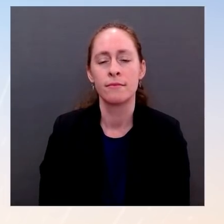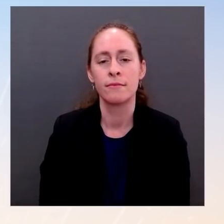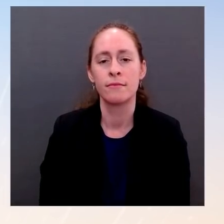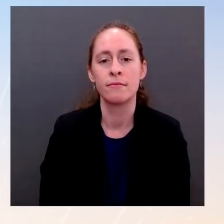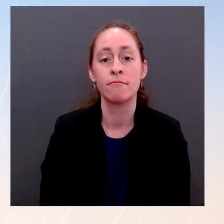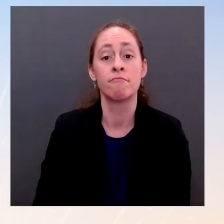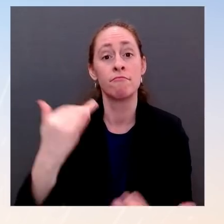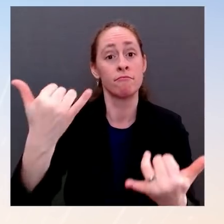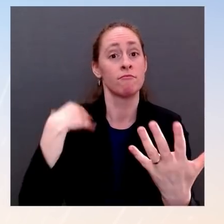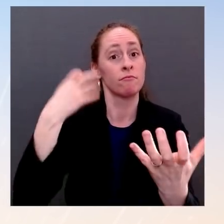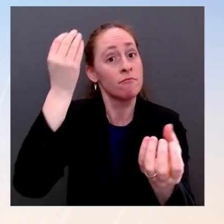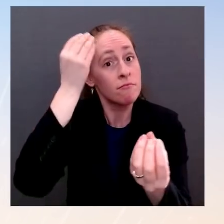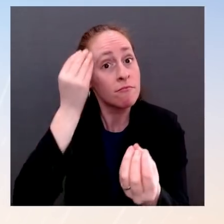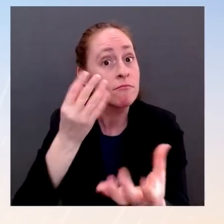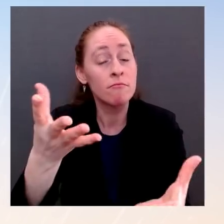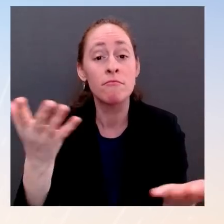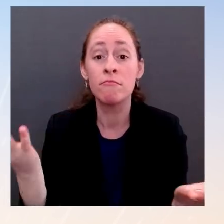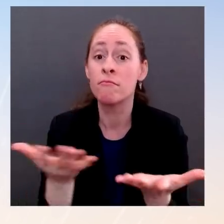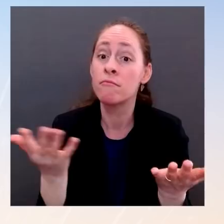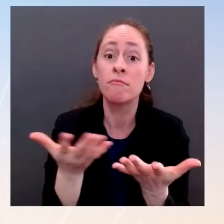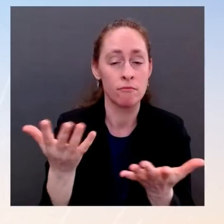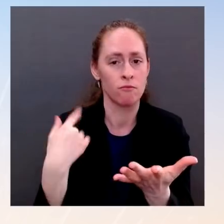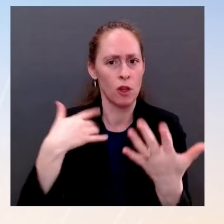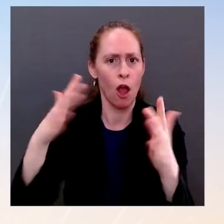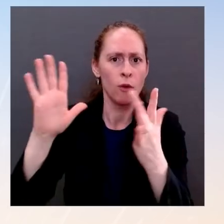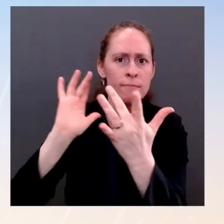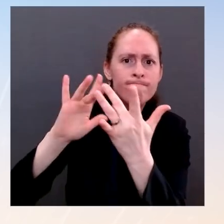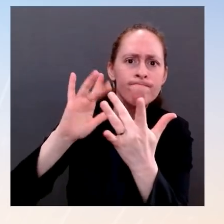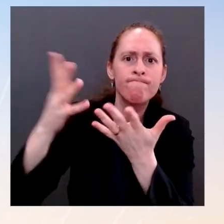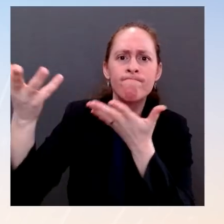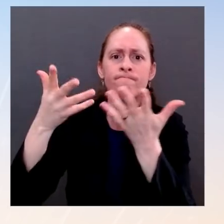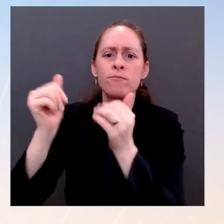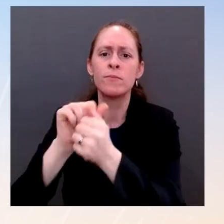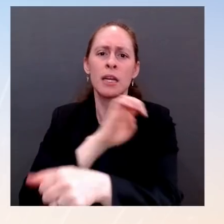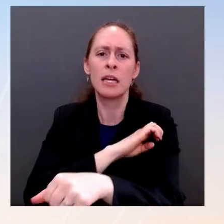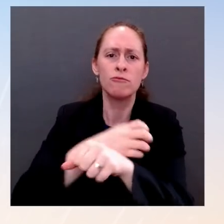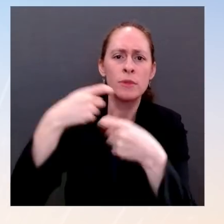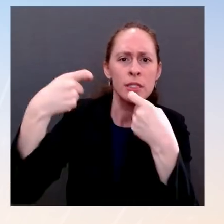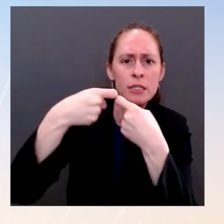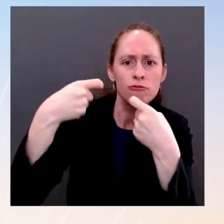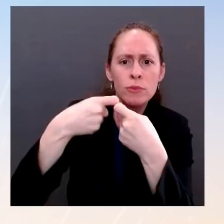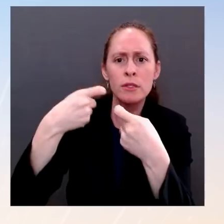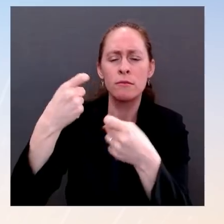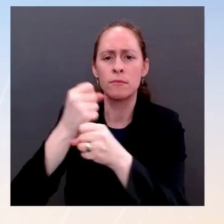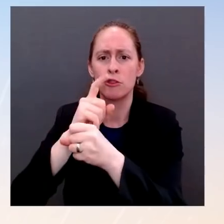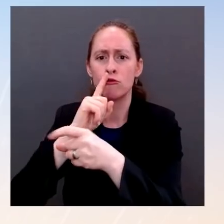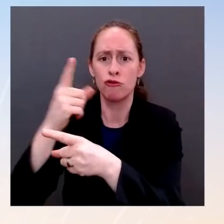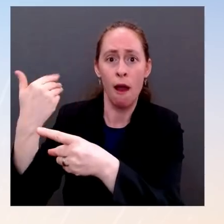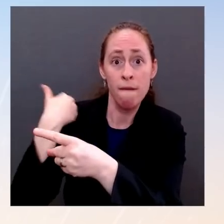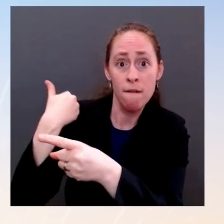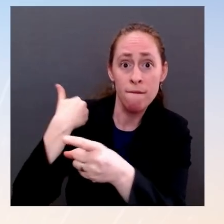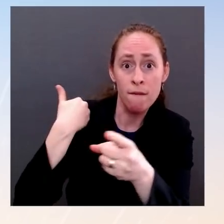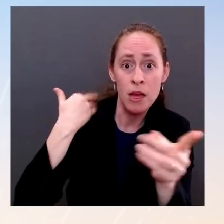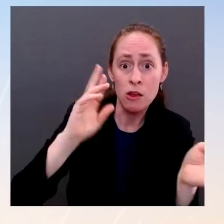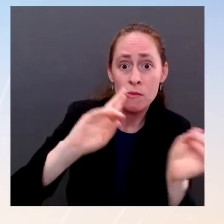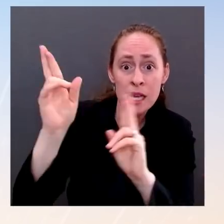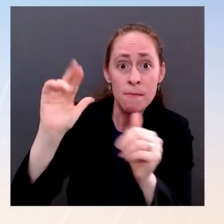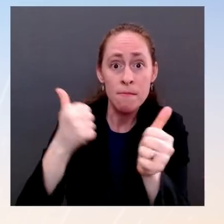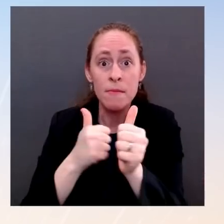to coordinate potential actions, to stabilize energy markets, and all of our tools are on the table. Thank you. Ms. Psaki: Okay. Steve.